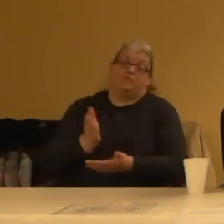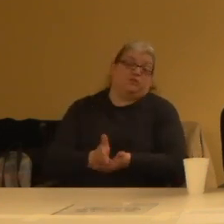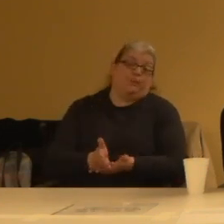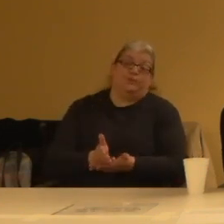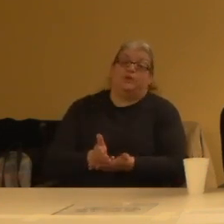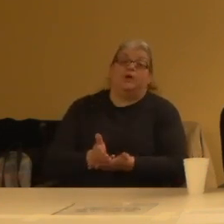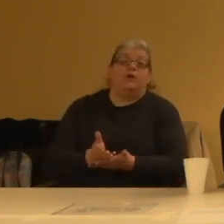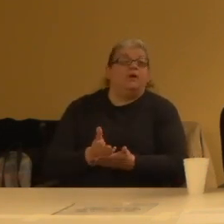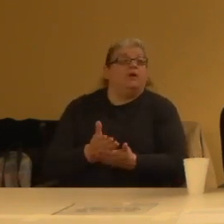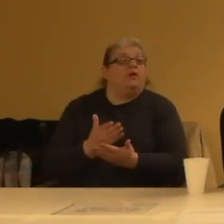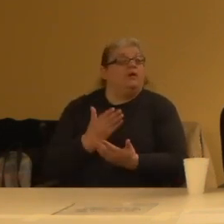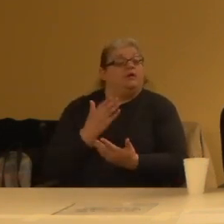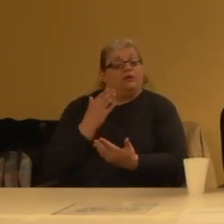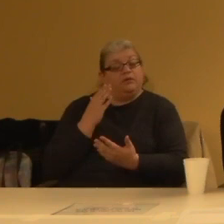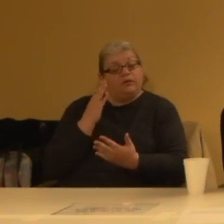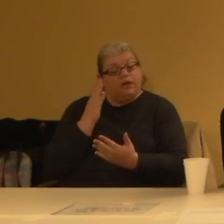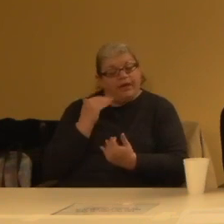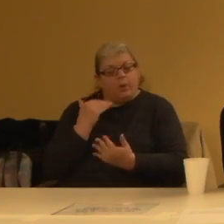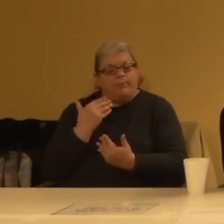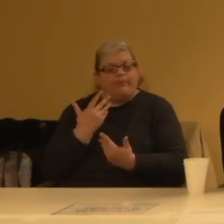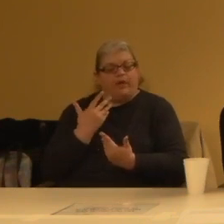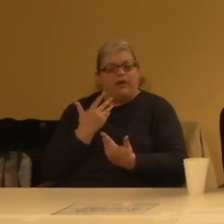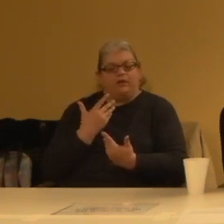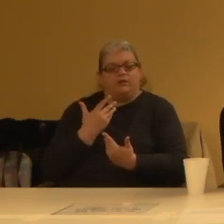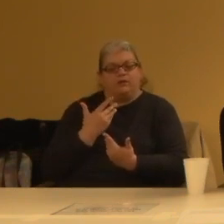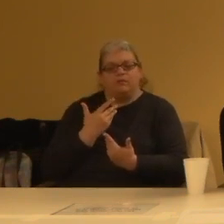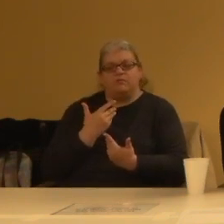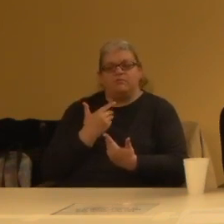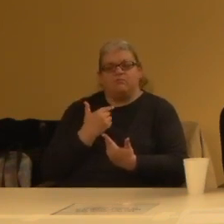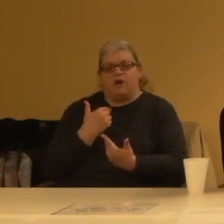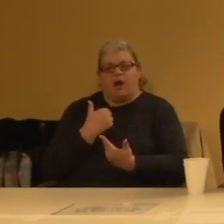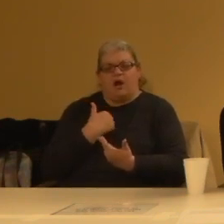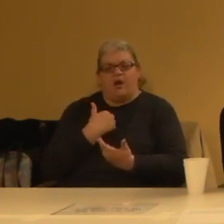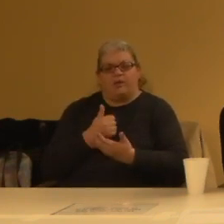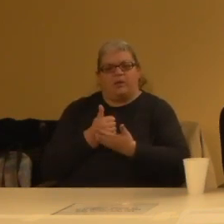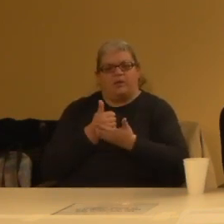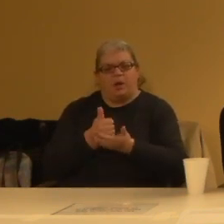students, that person that they are for me now.